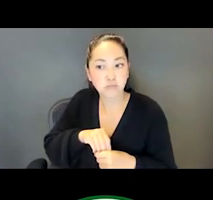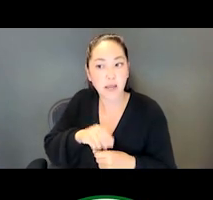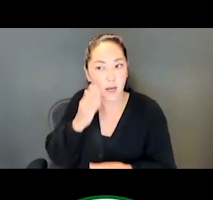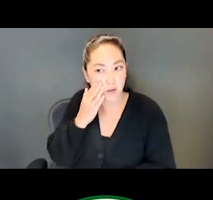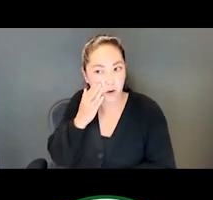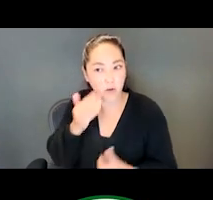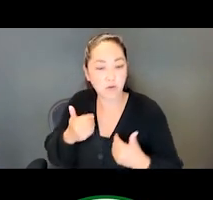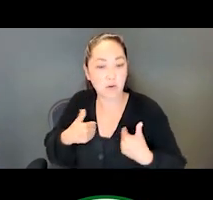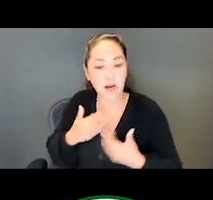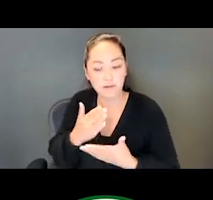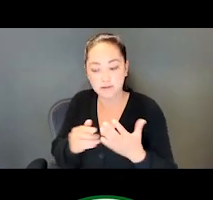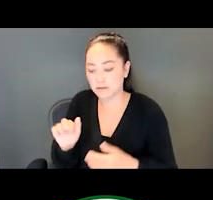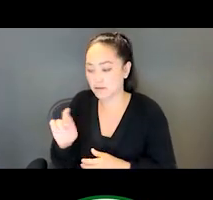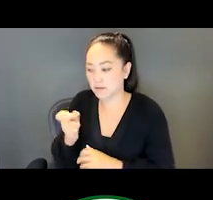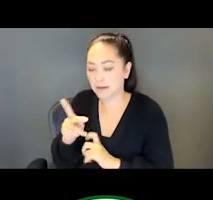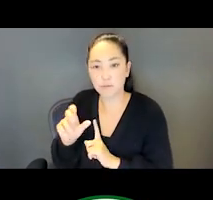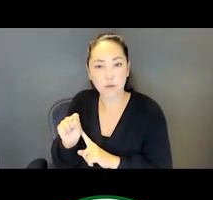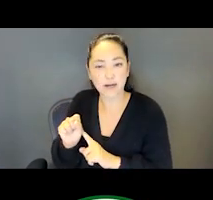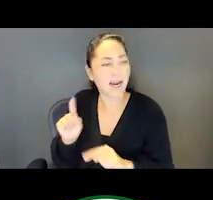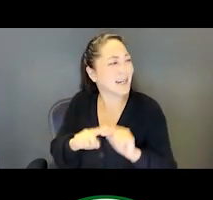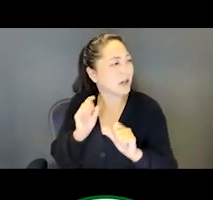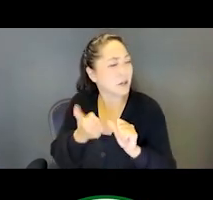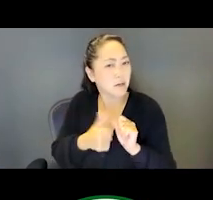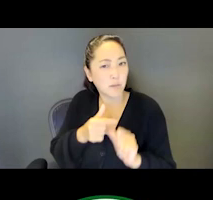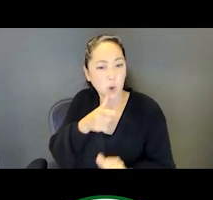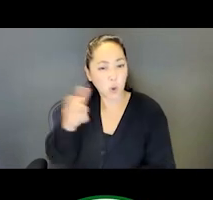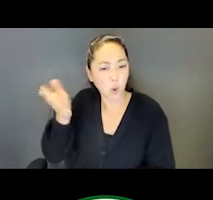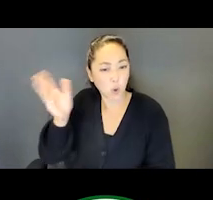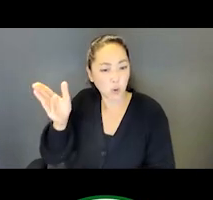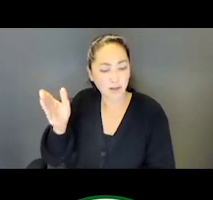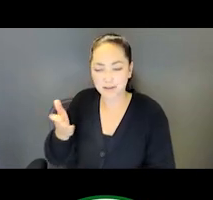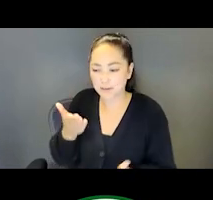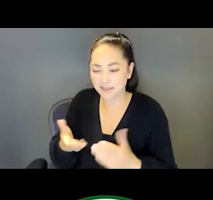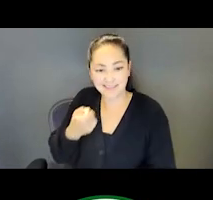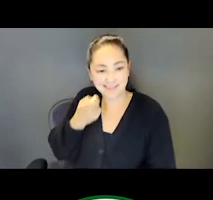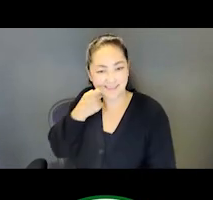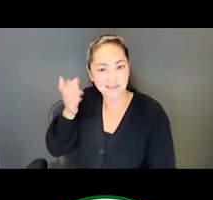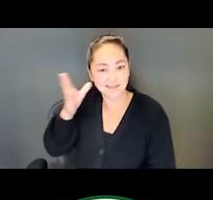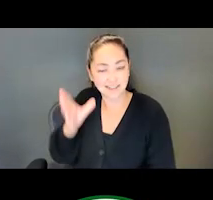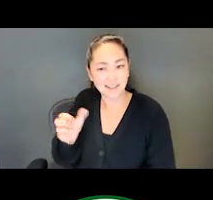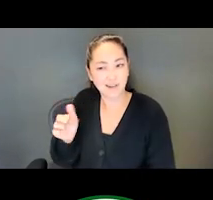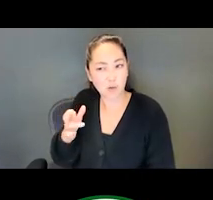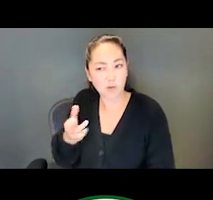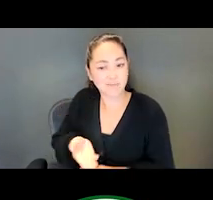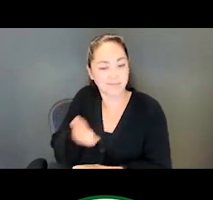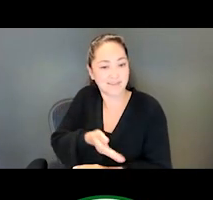Was talking about how. When they did the audit, how little was actually accessible. Like 5%, like 5%.